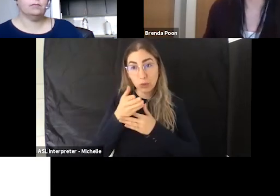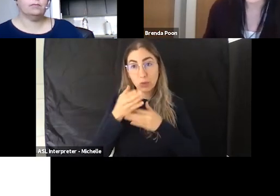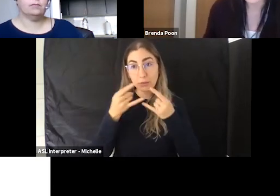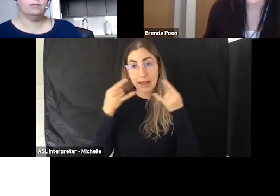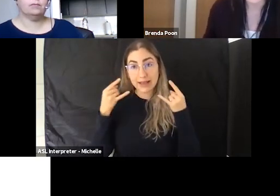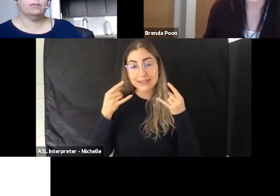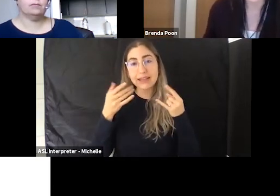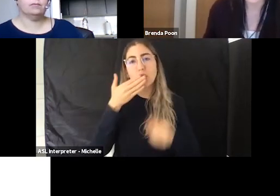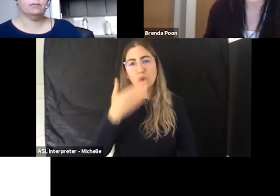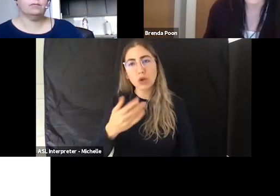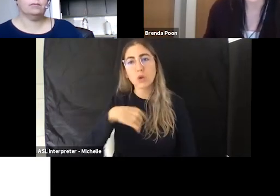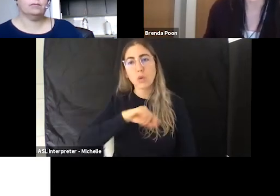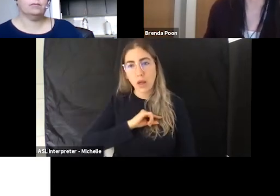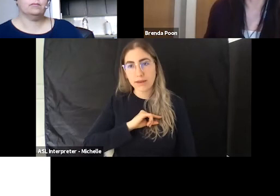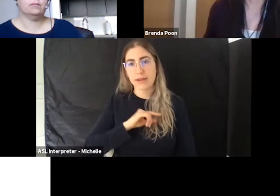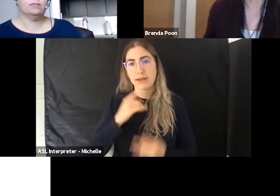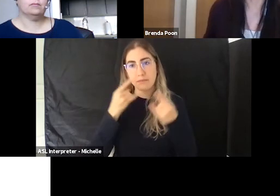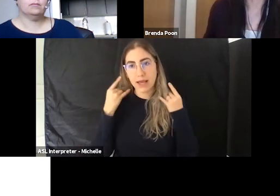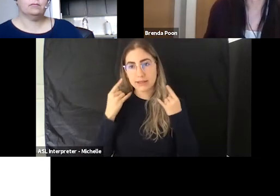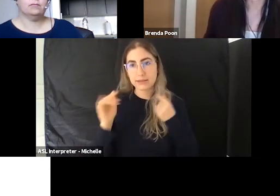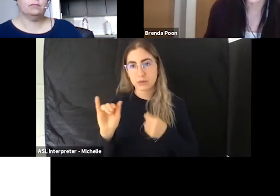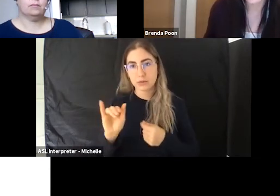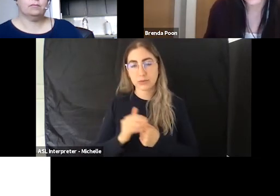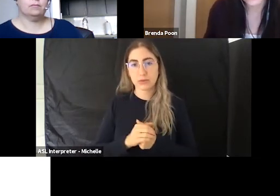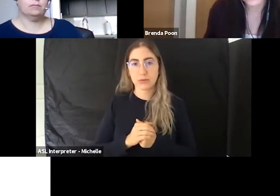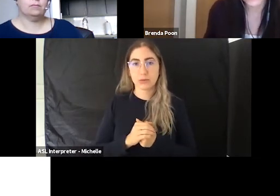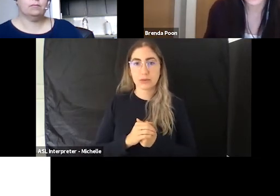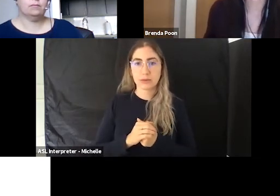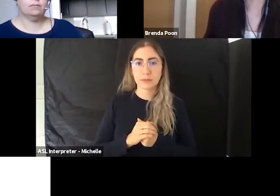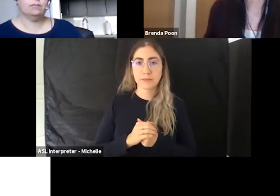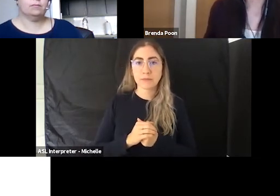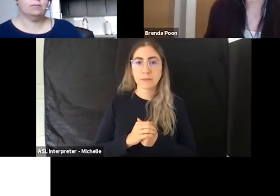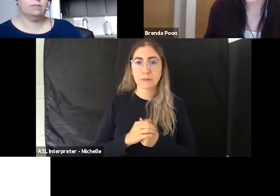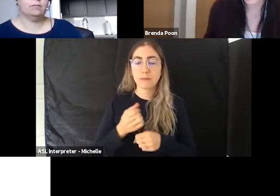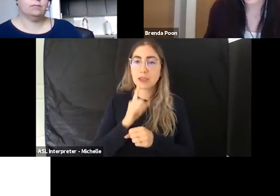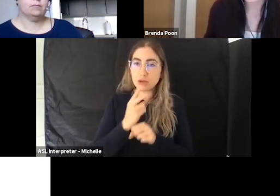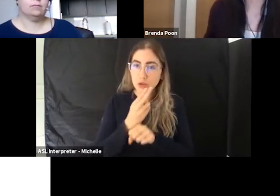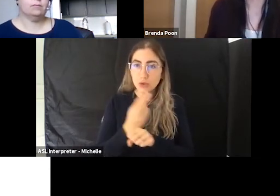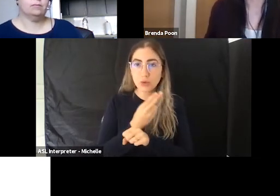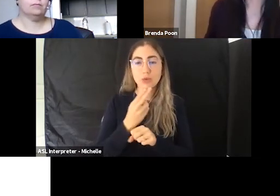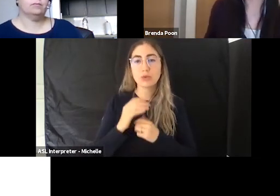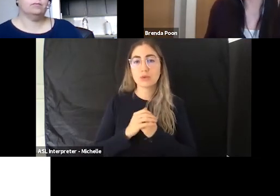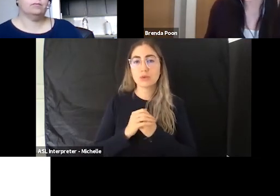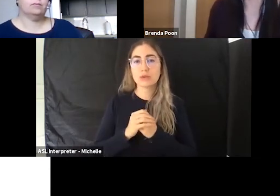AND QUALITY FACE MASKS, EFFECTIVE FACE MASKS. SO HAVING INCREASED USE,